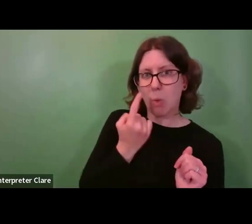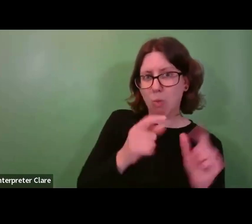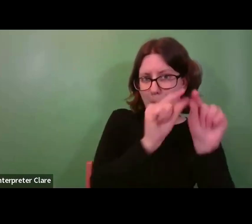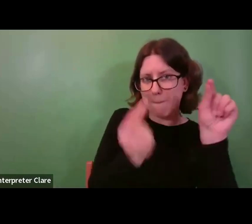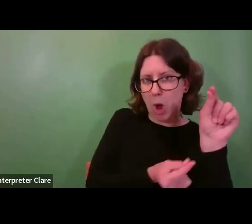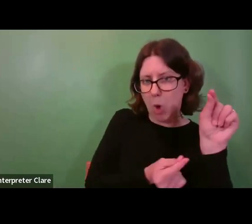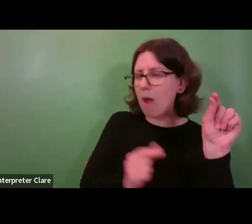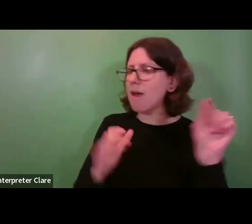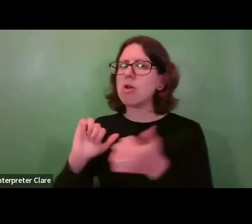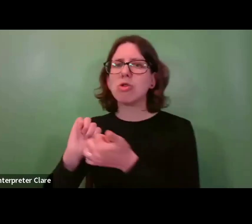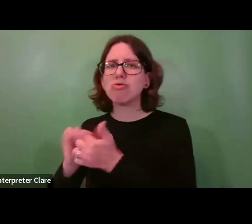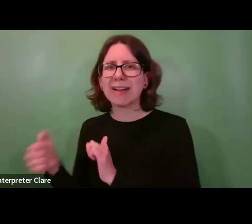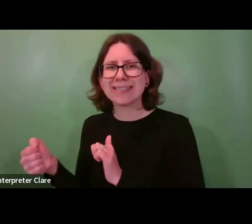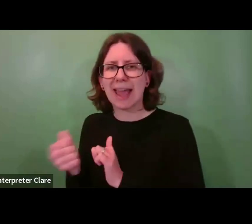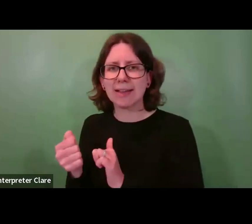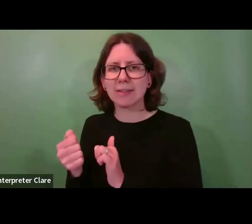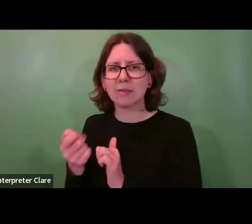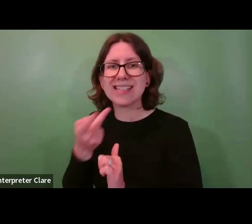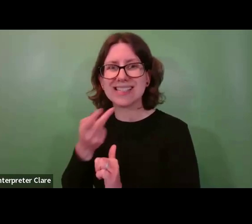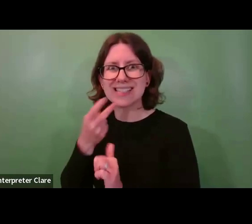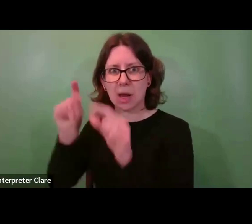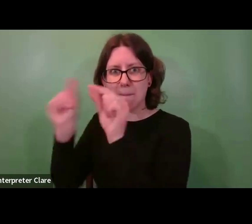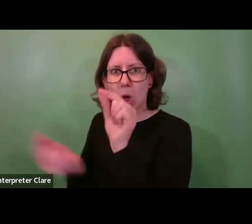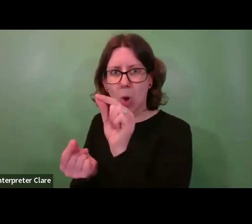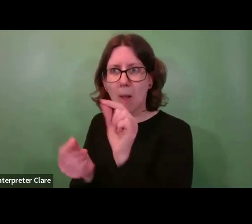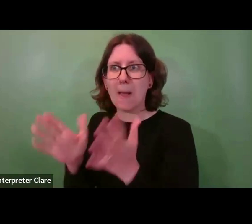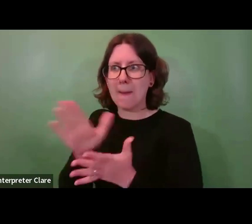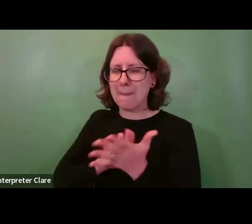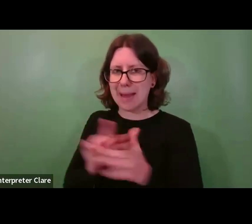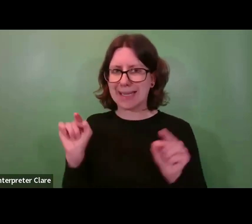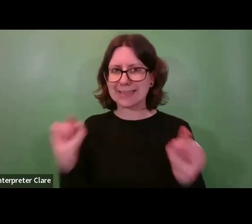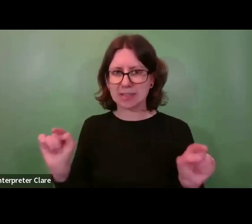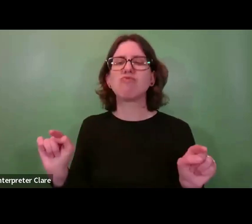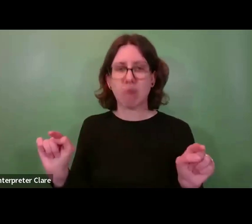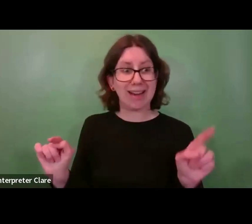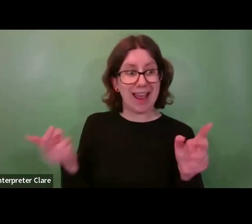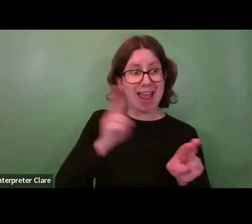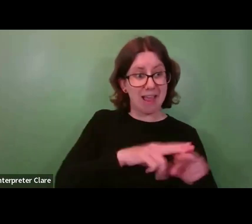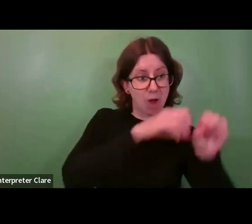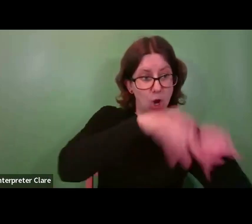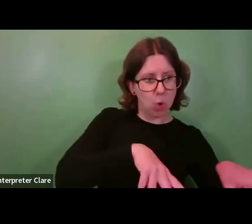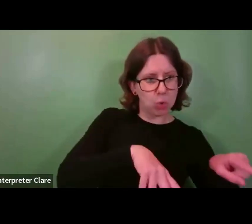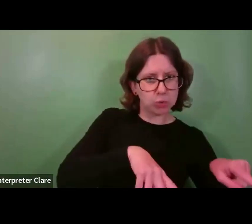cases will get there and we'll both be able to shoot in the competition. So that's mitigating risk. So it's interesting, isn't it,